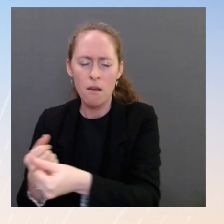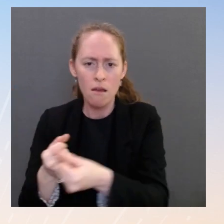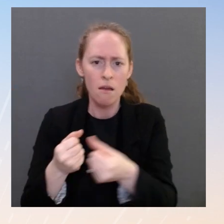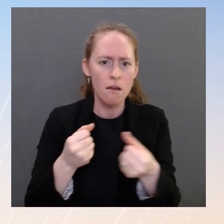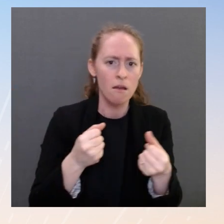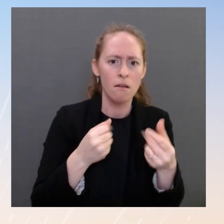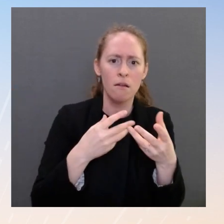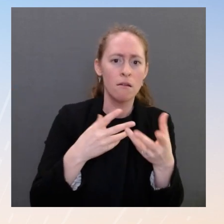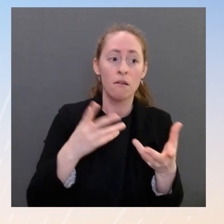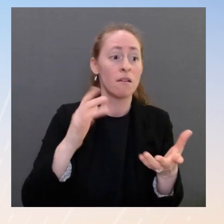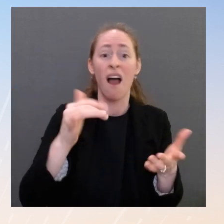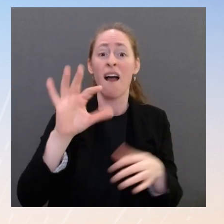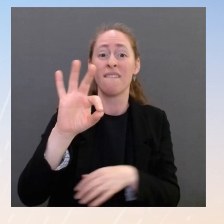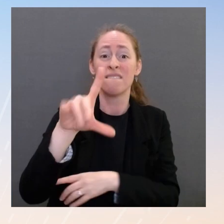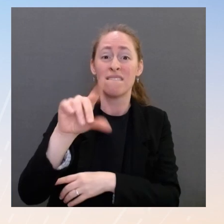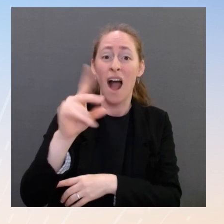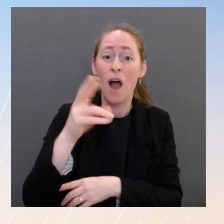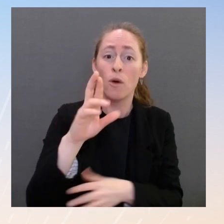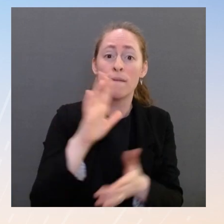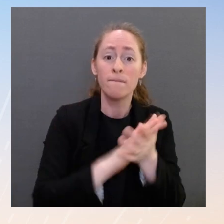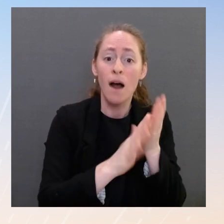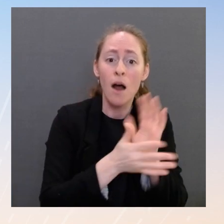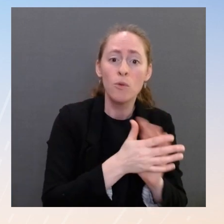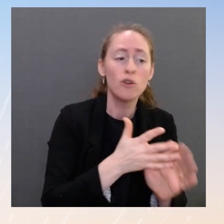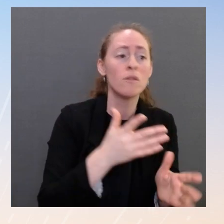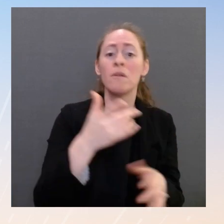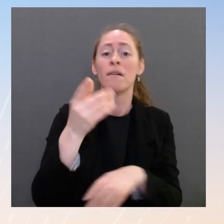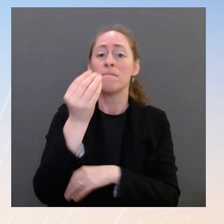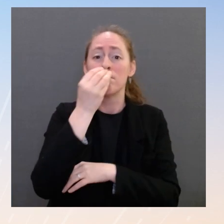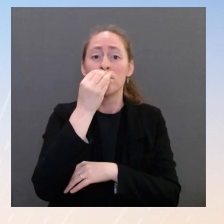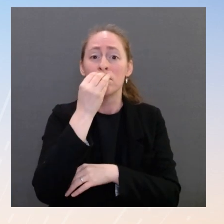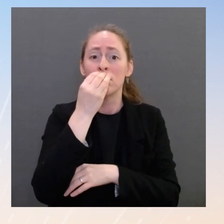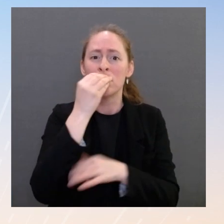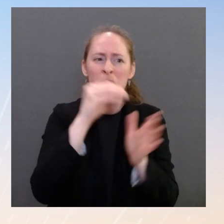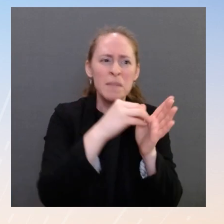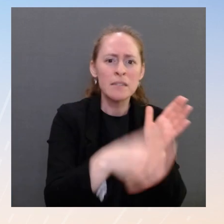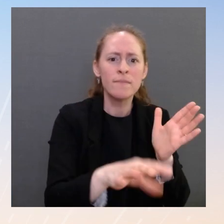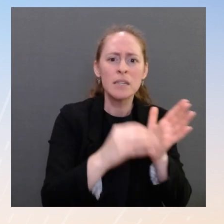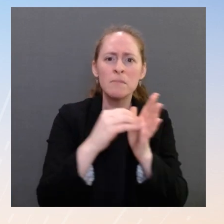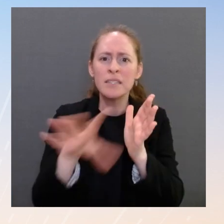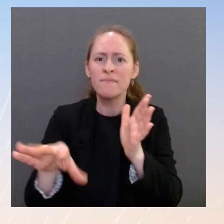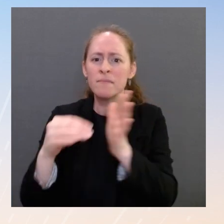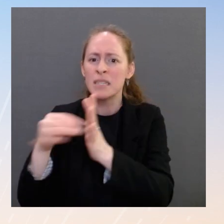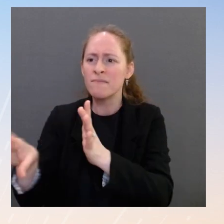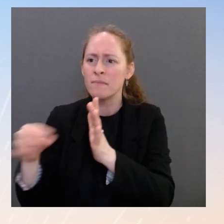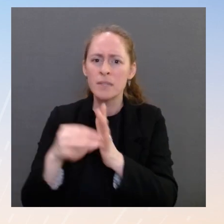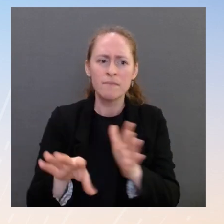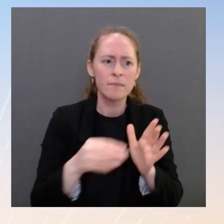Is there any strategy to deal with some of these other areas where we're seeing, kind of, broad-based inflation? Ms. Psaki: Well, I would say the President's plan